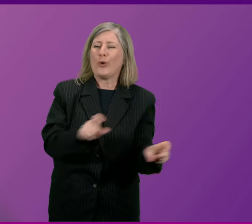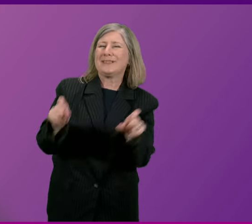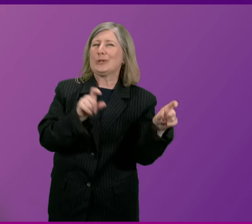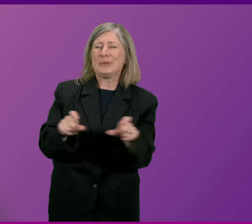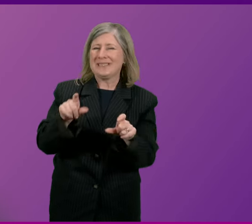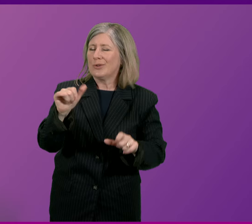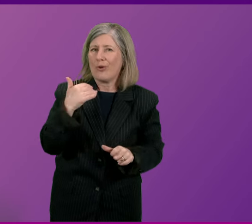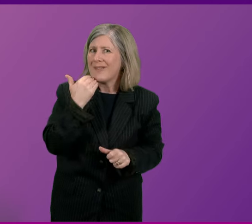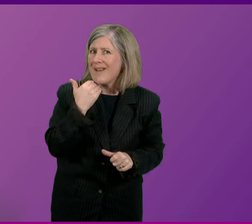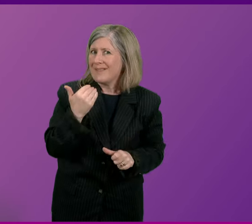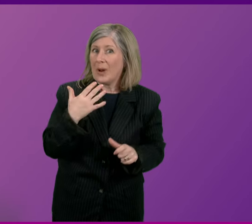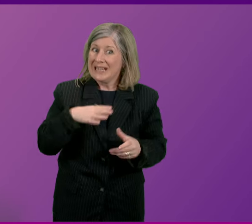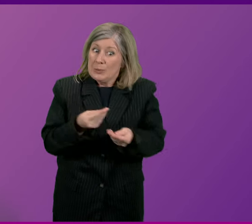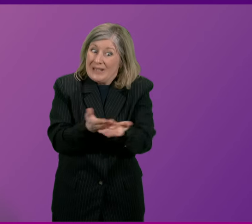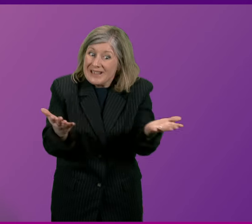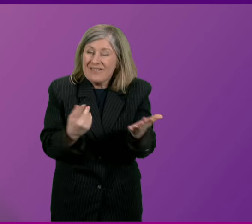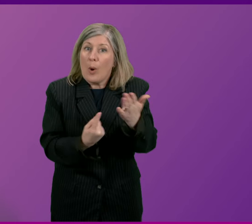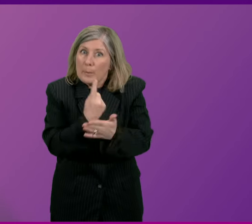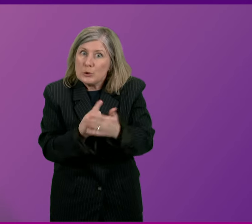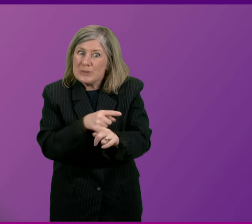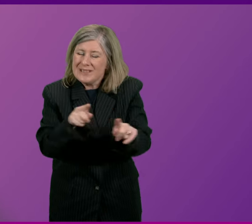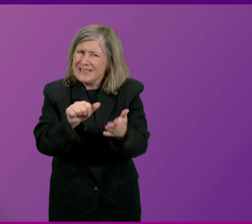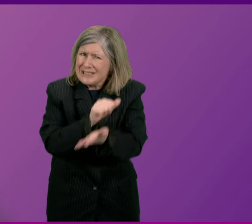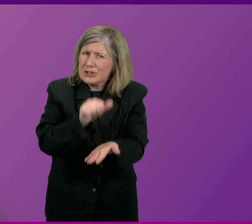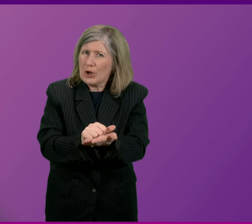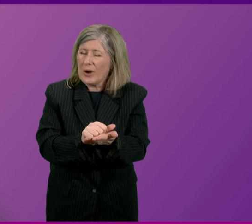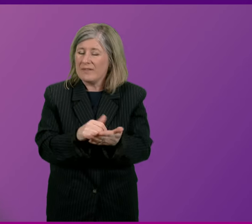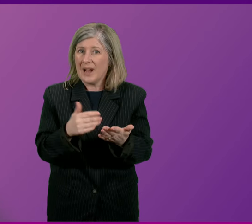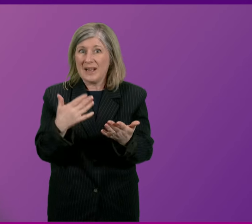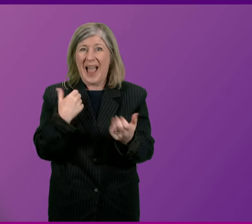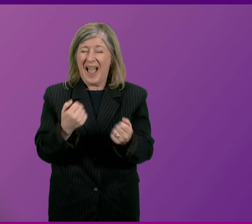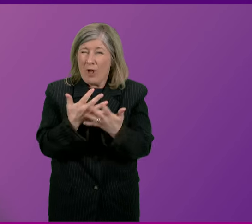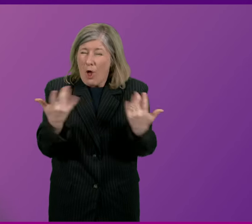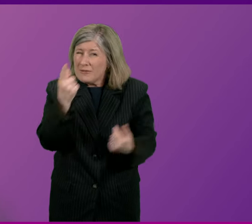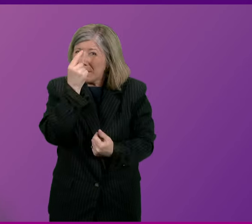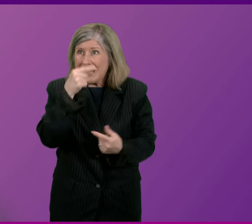and opportunities that they deserve and to unlock the huge potential of our nation, Scotland needs